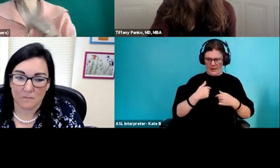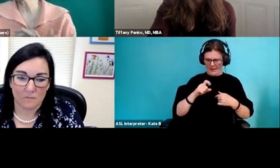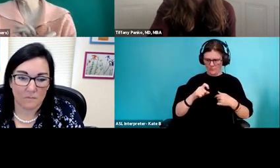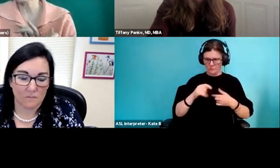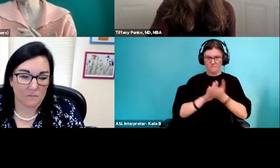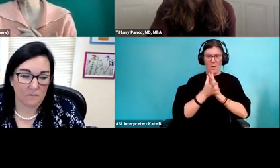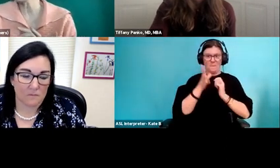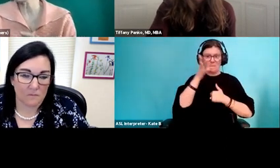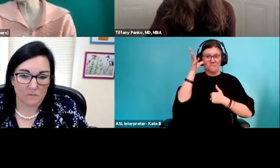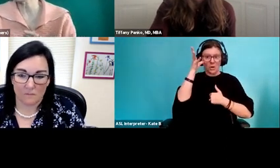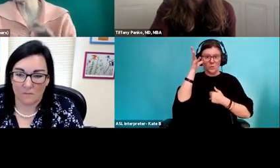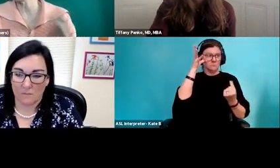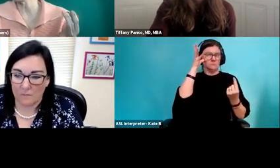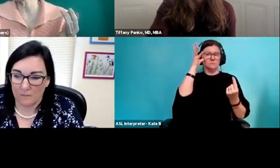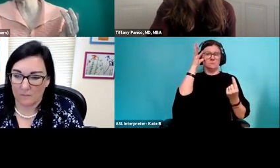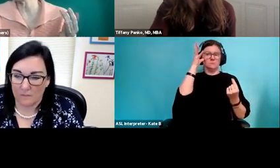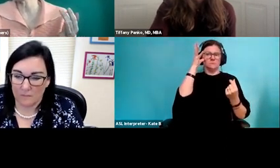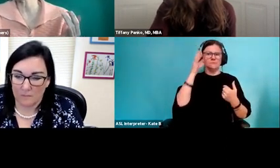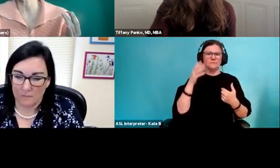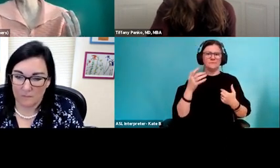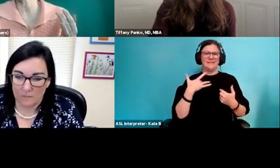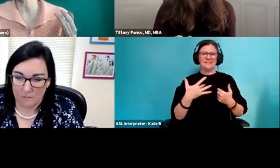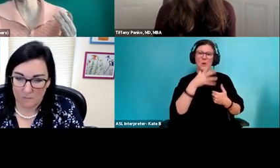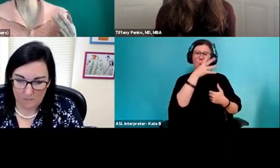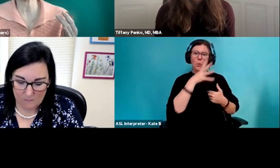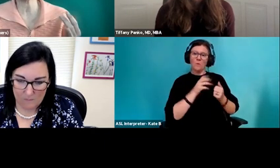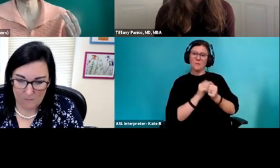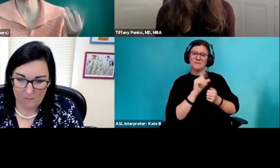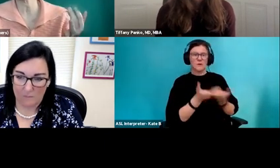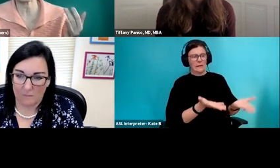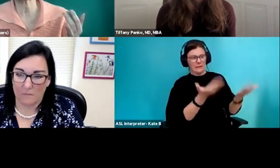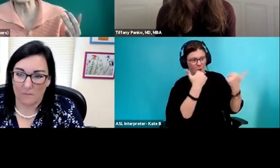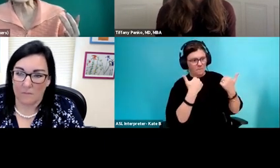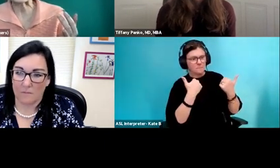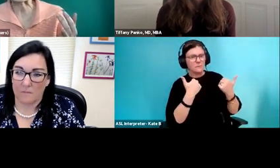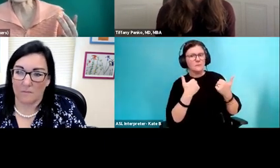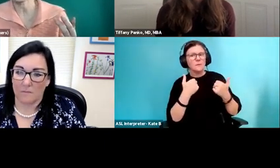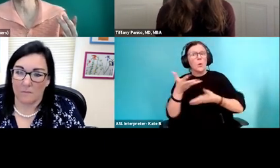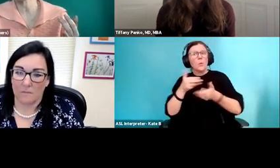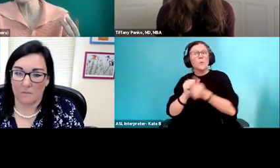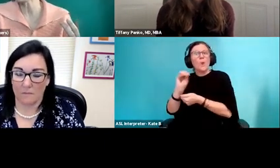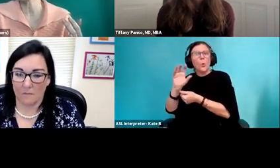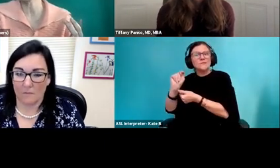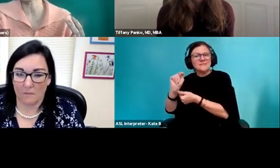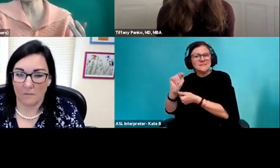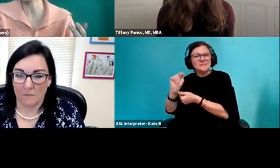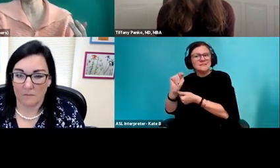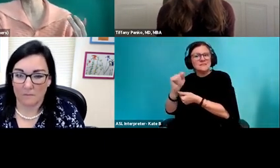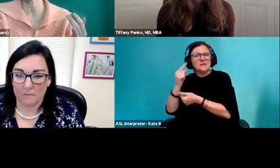So we always try to get our women with disabilities in to work with the OT around parenting support